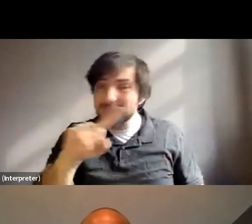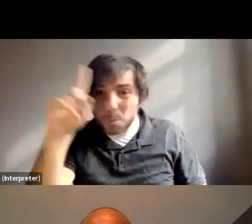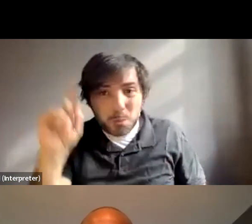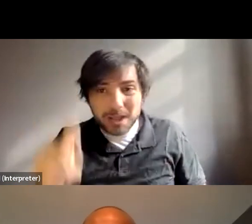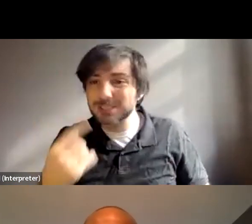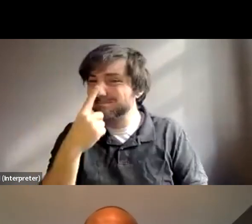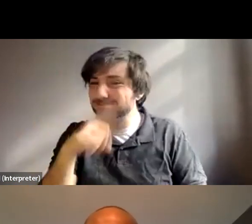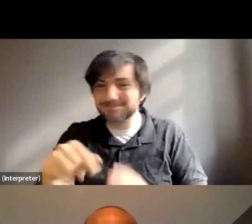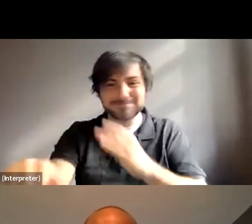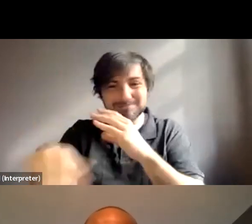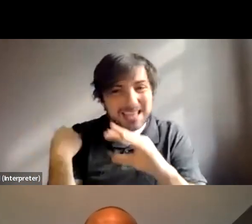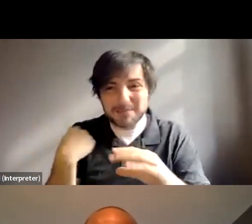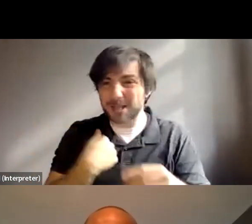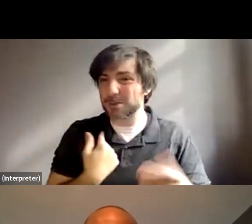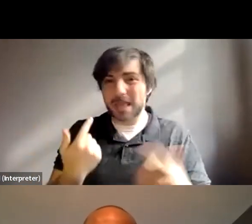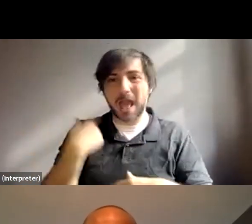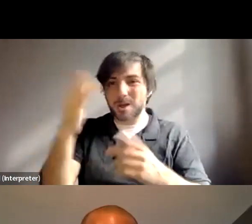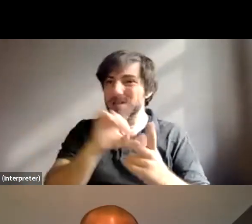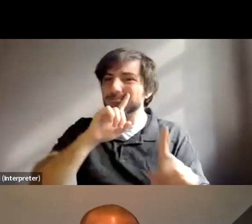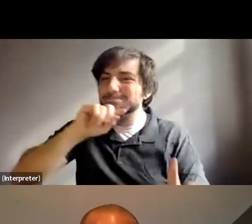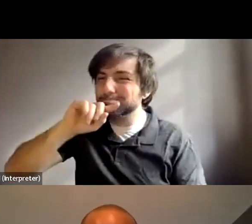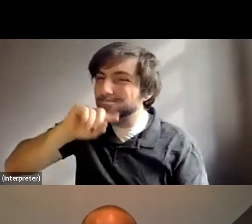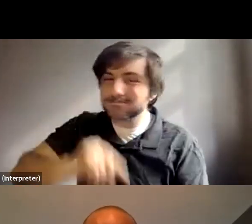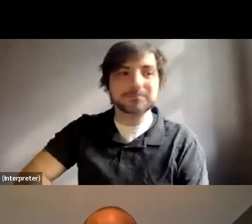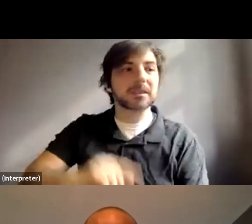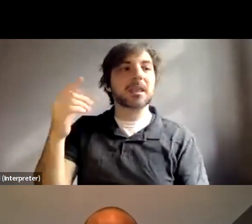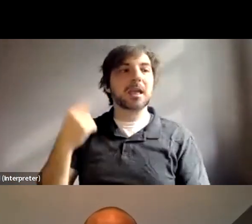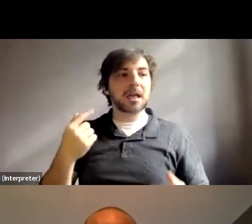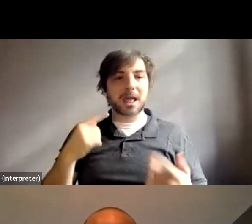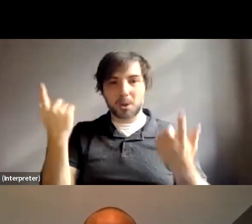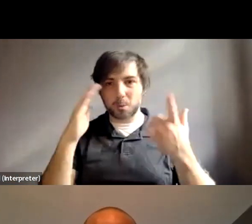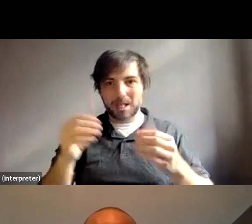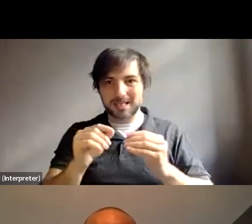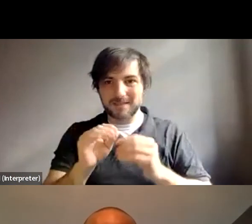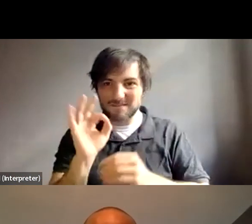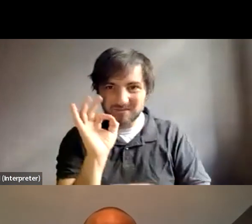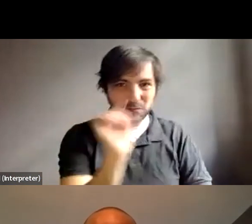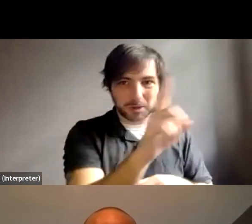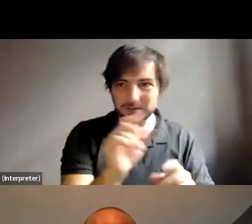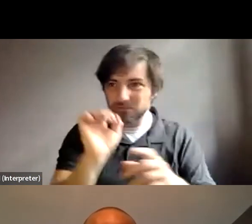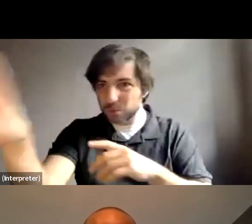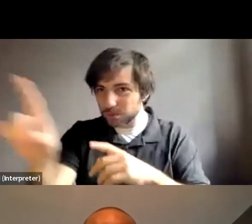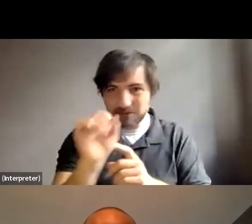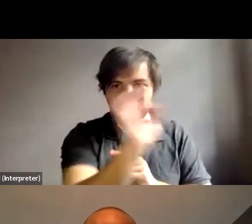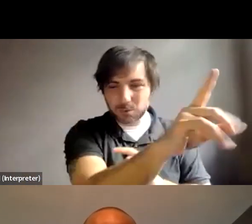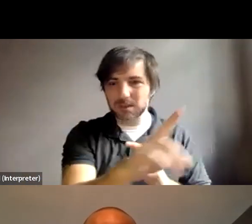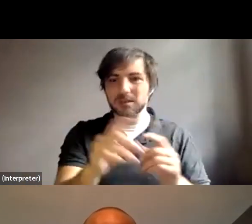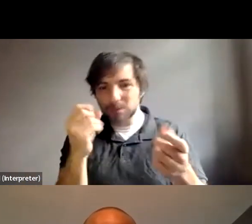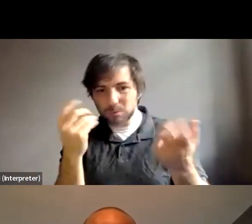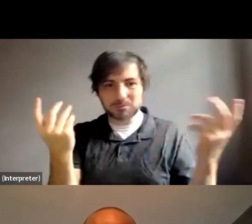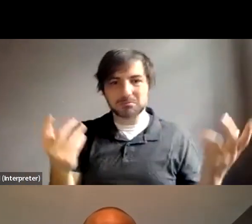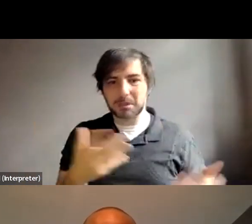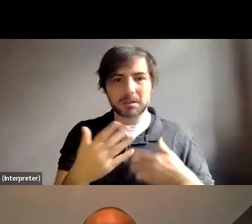and I will get them out to everyone else.